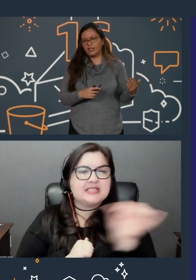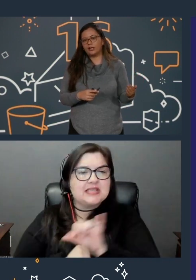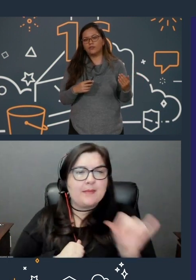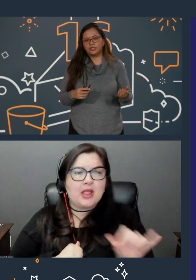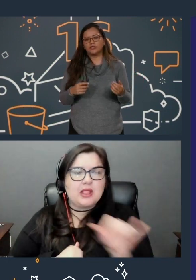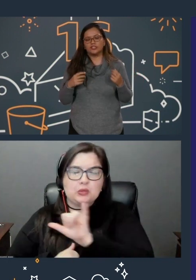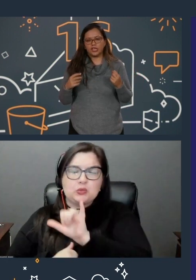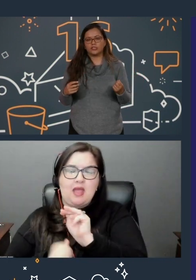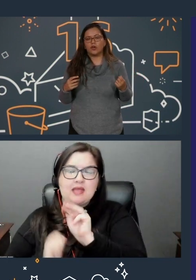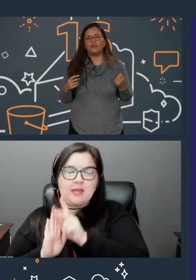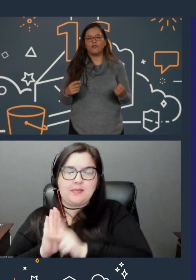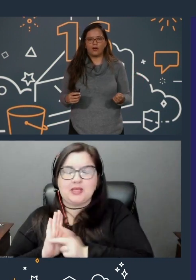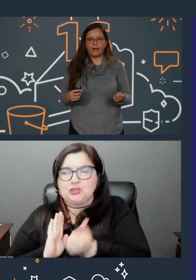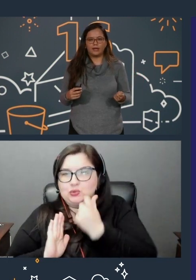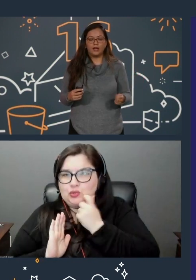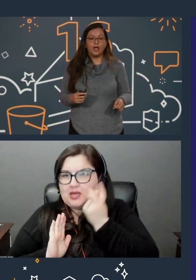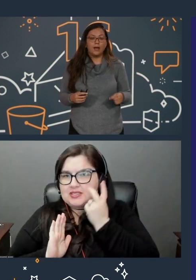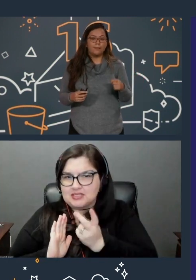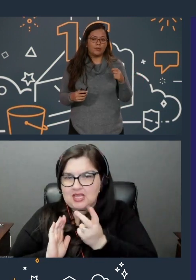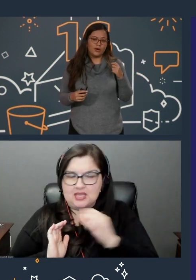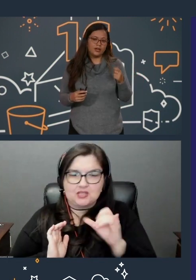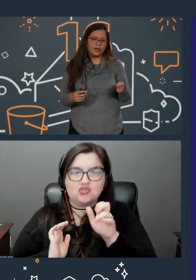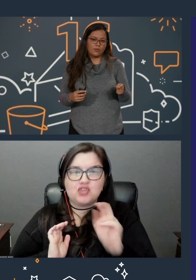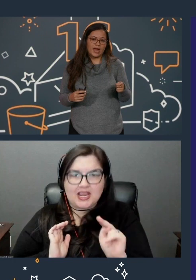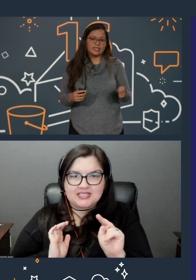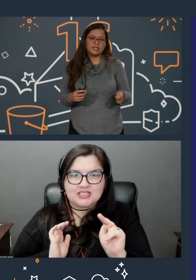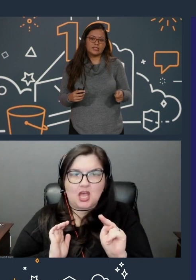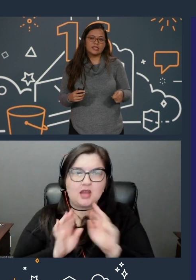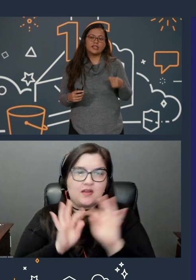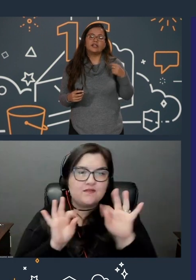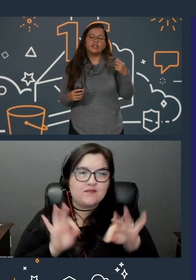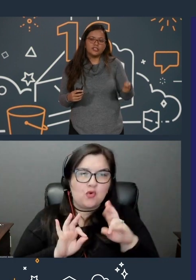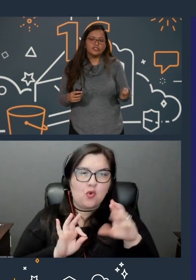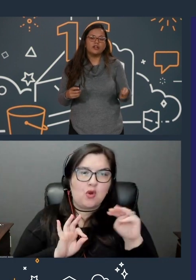that uses the JSON format, but what it requires is, is an additional